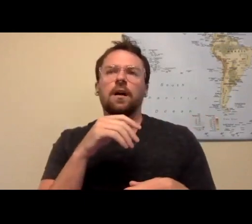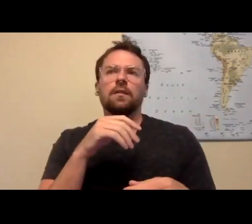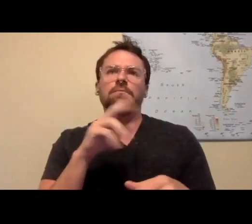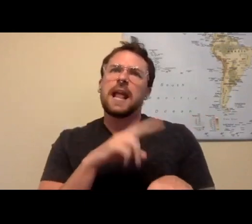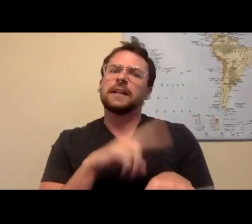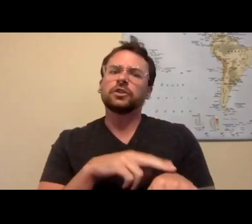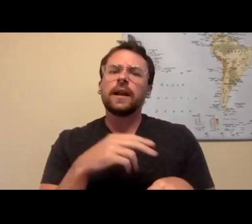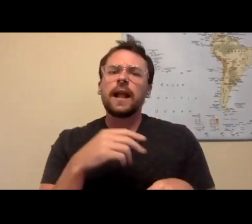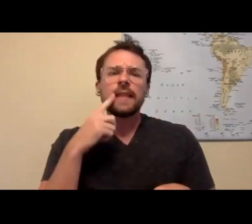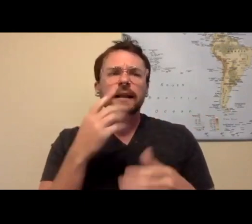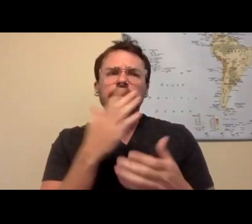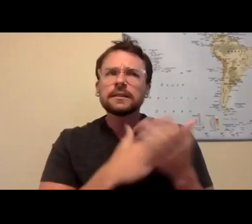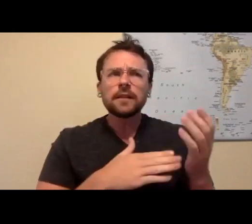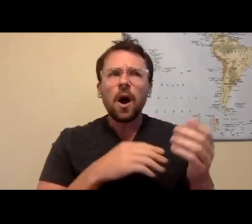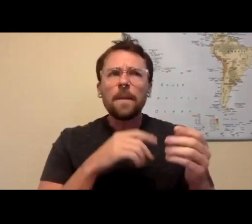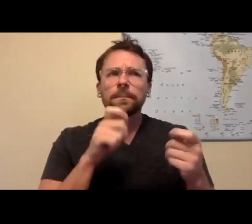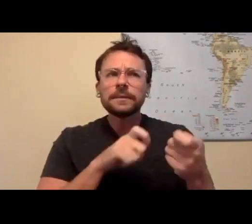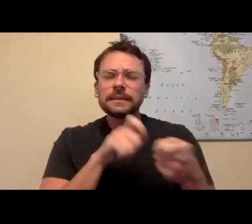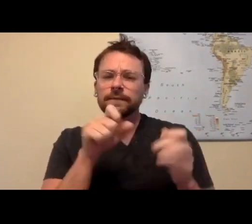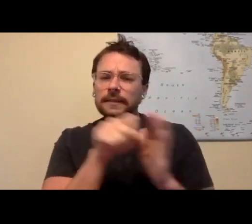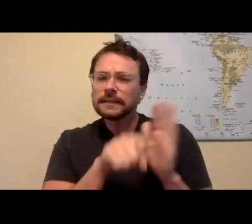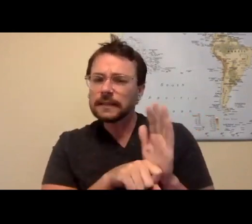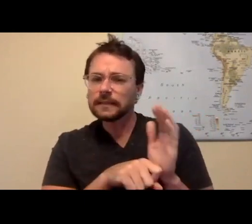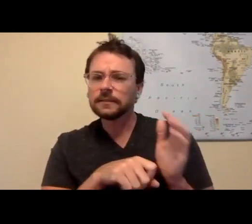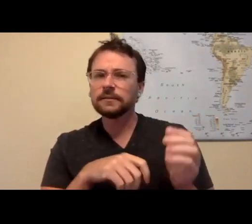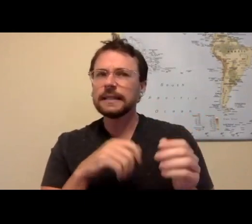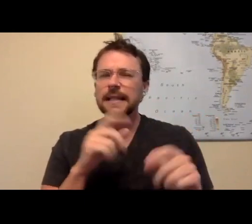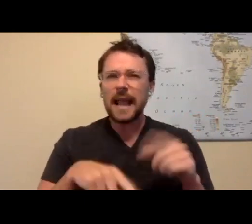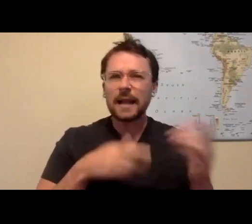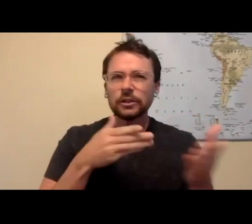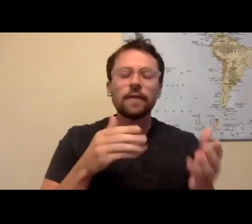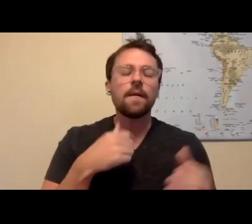Both serve the general population nationwide.